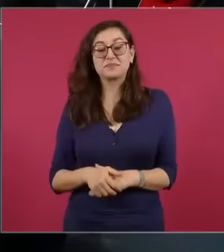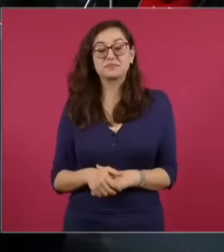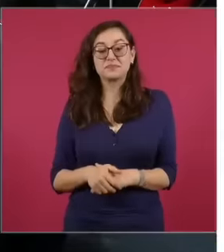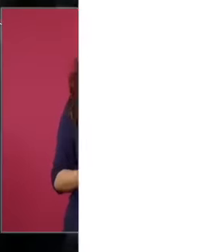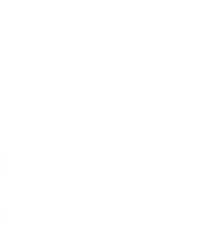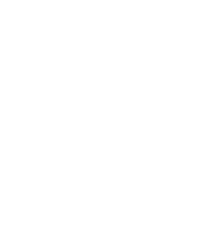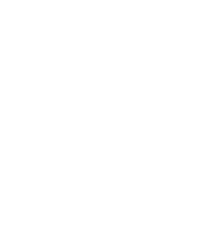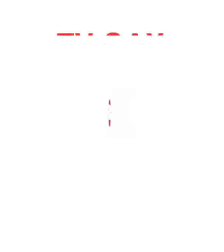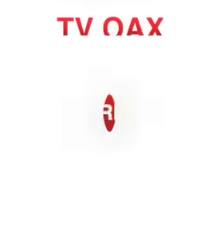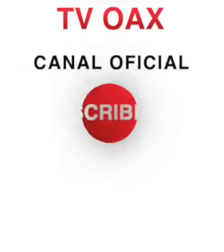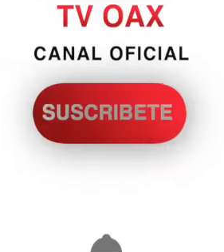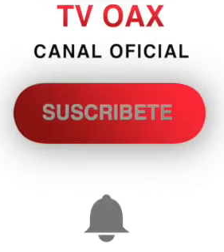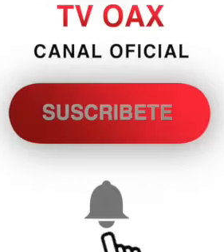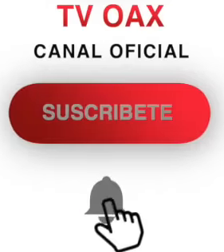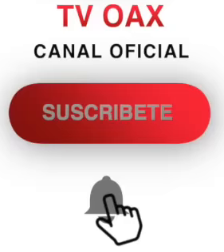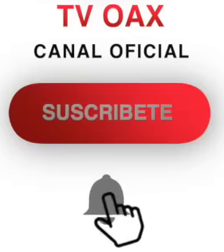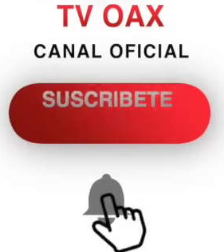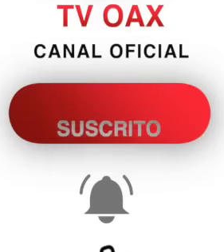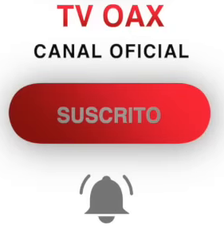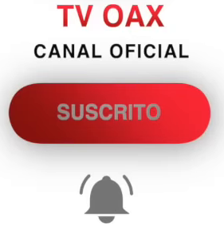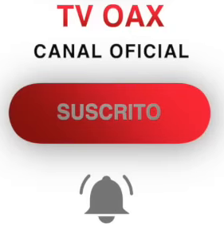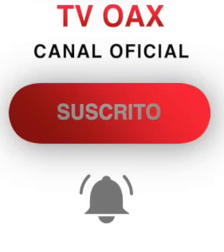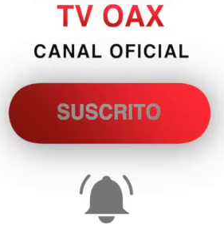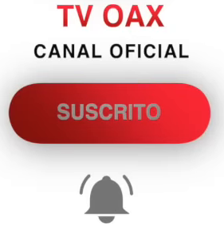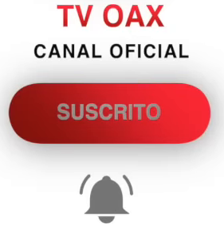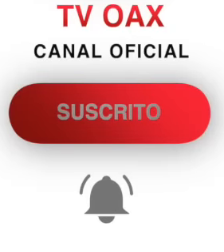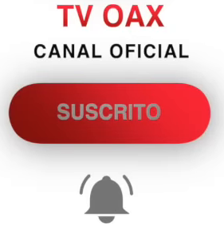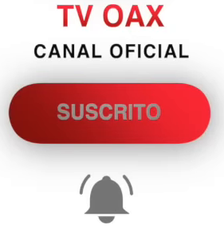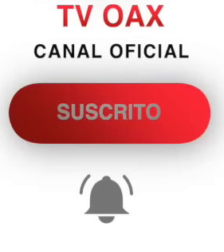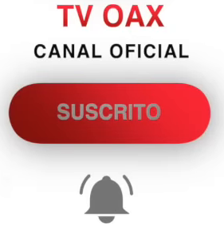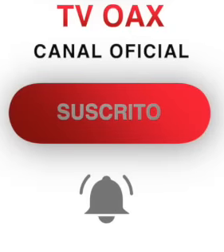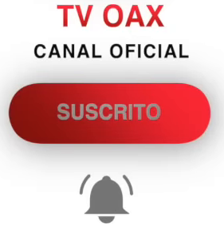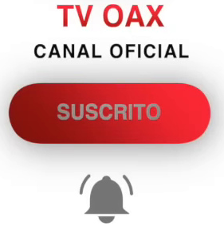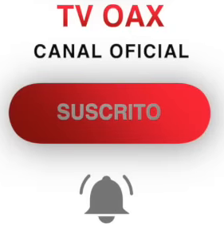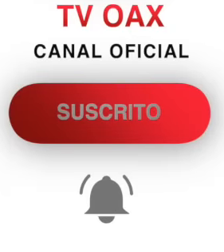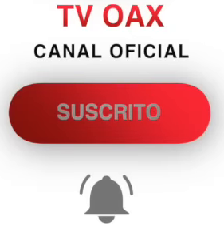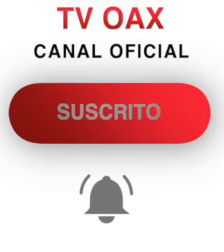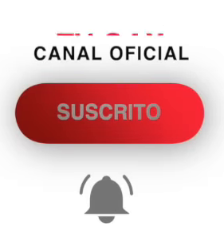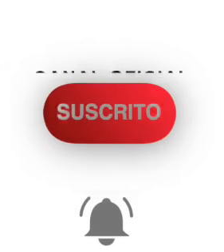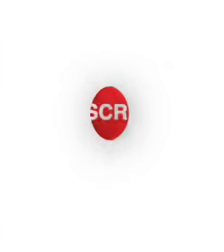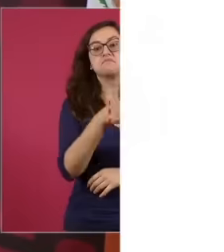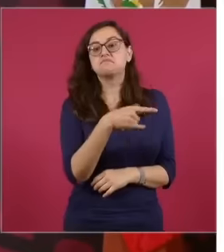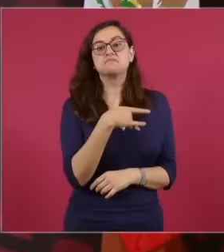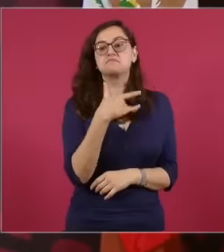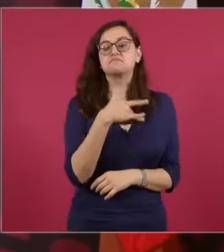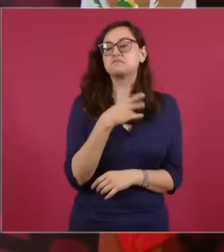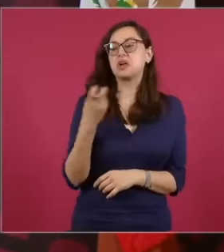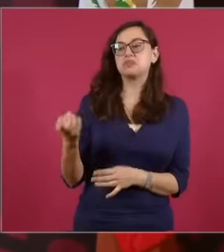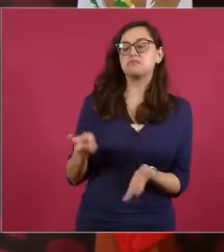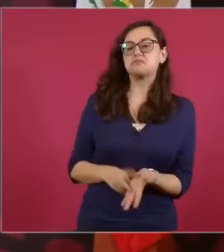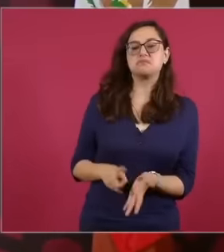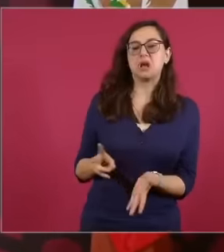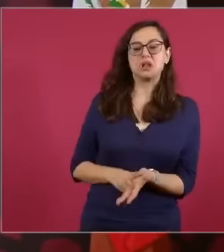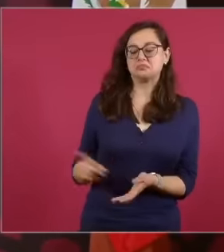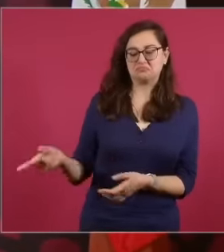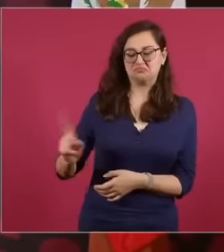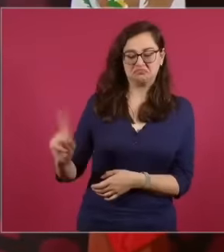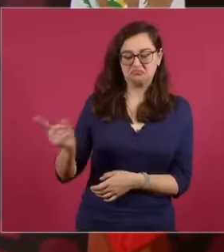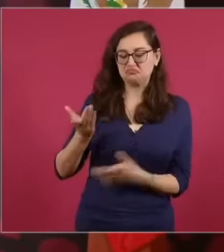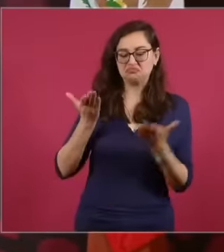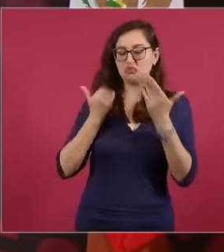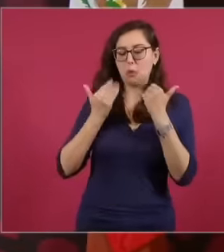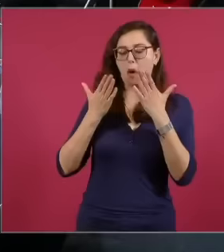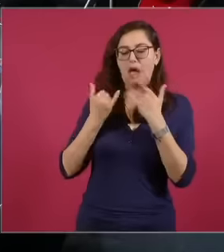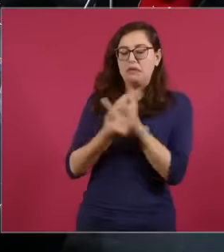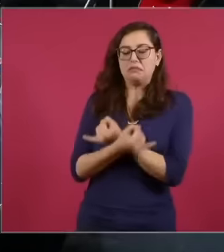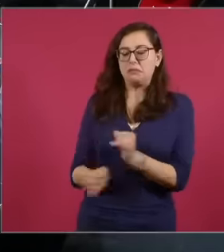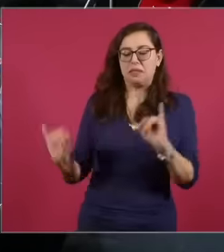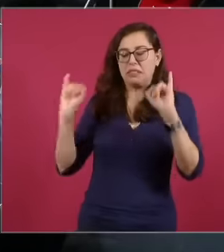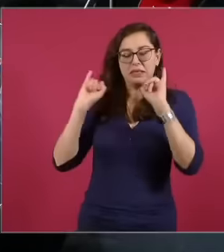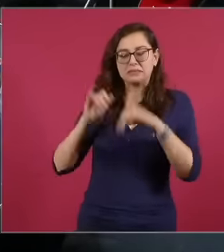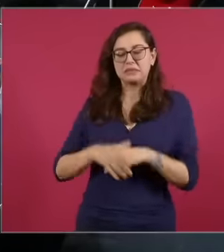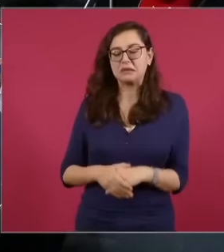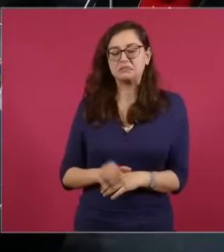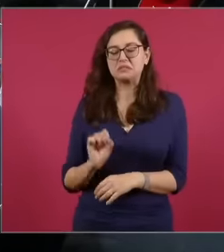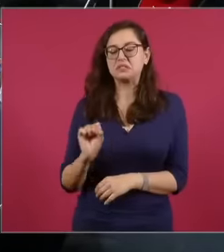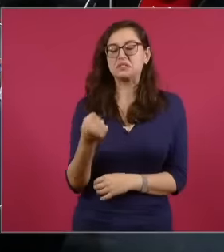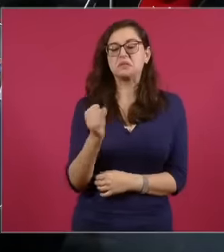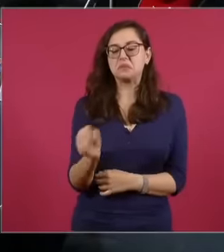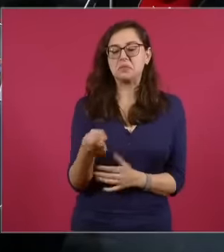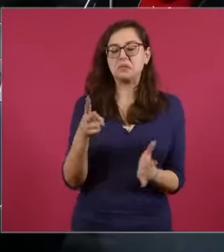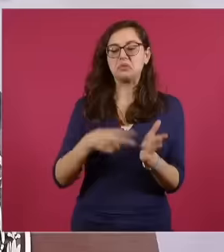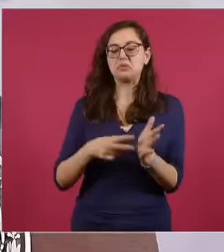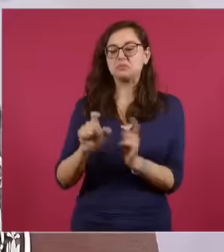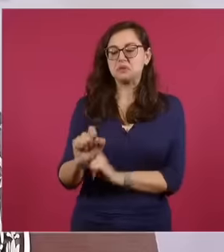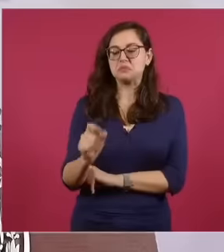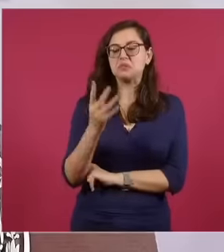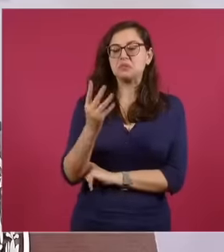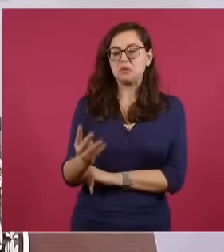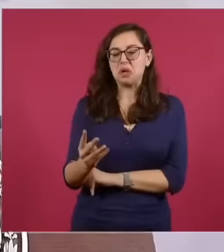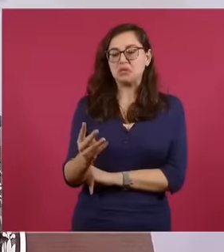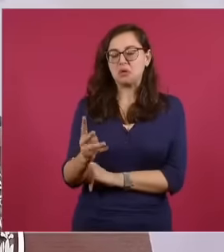independent Republic but for him for him in September 2024 Mexico